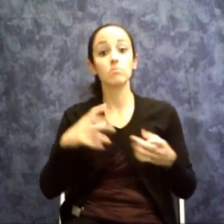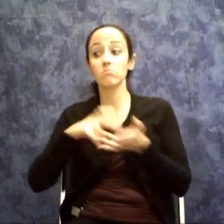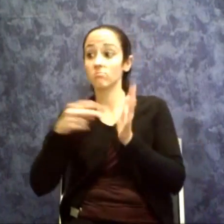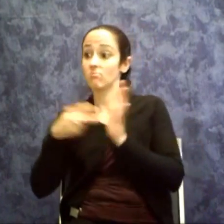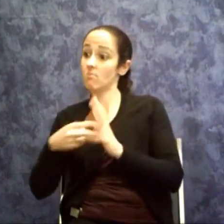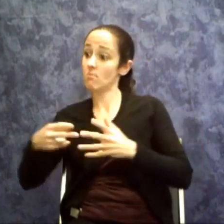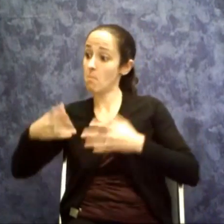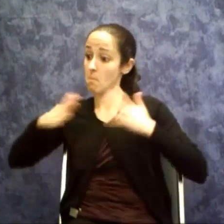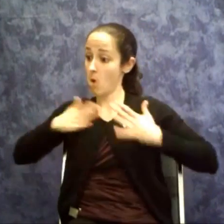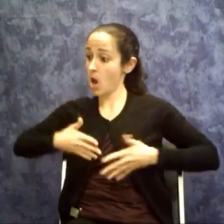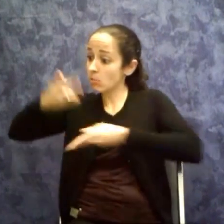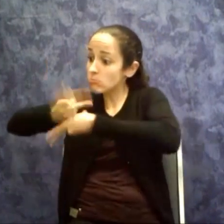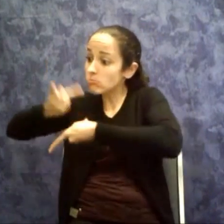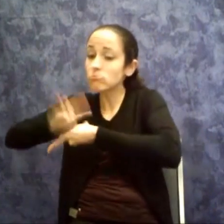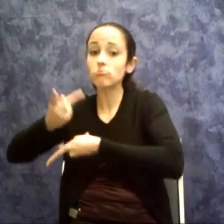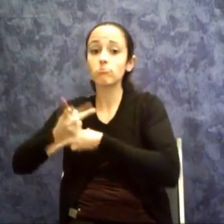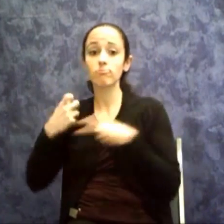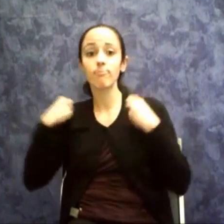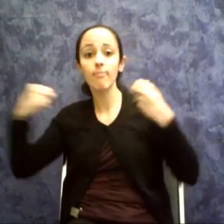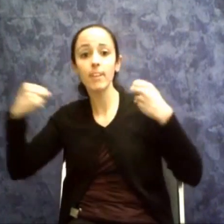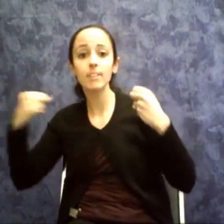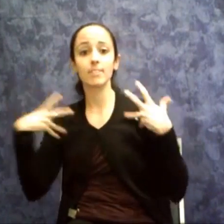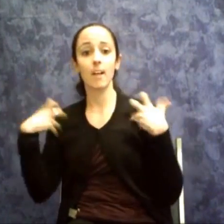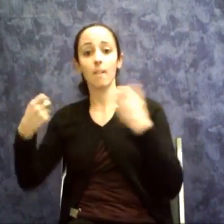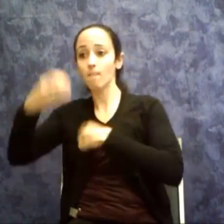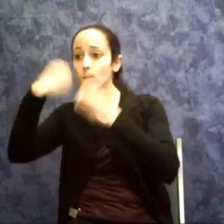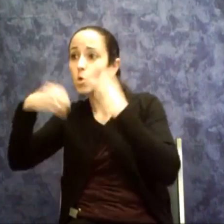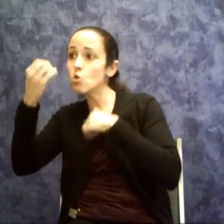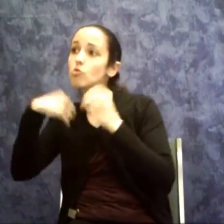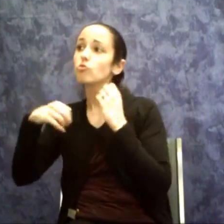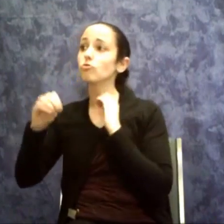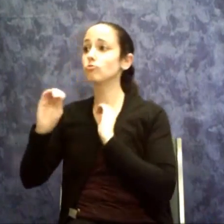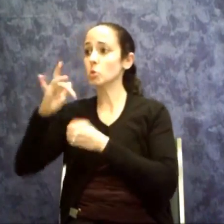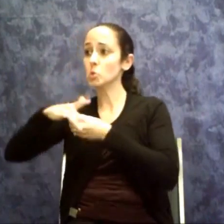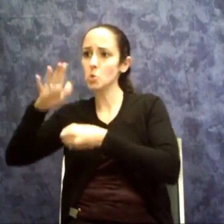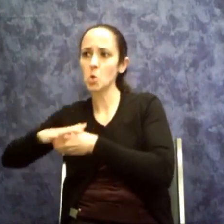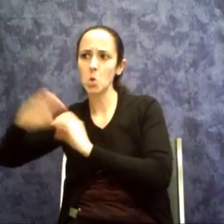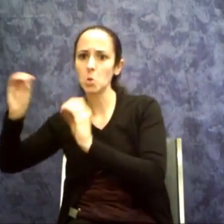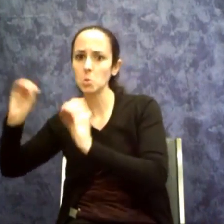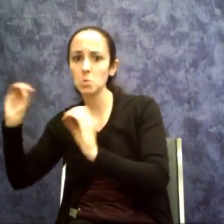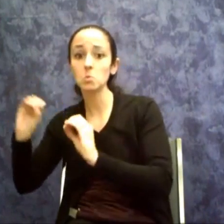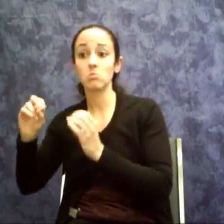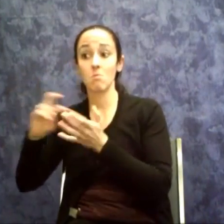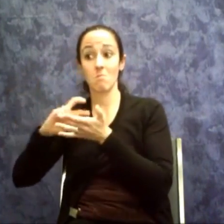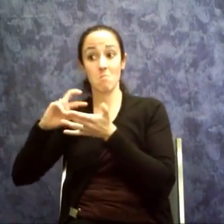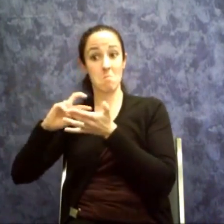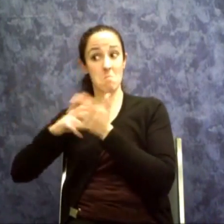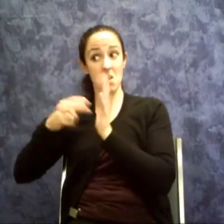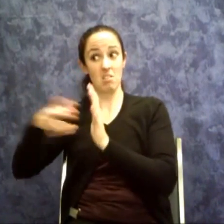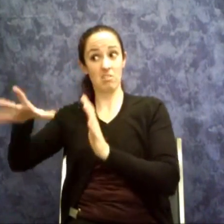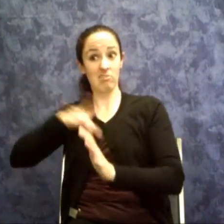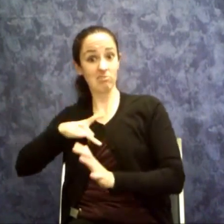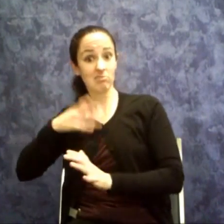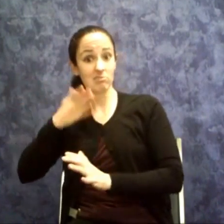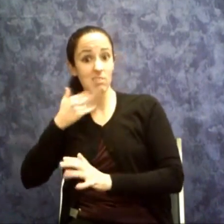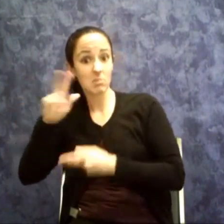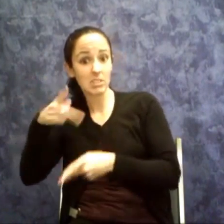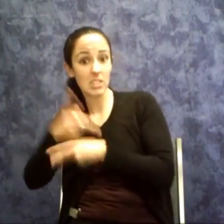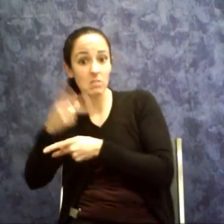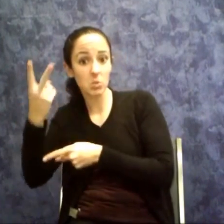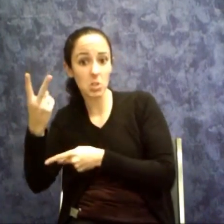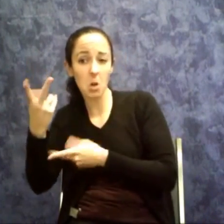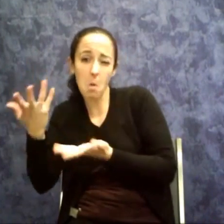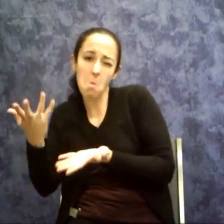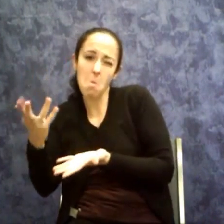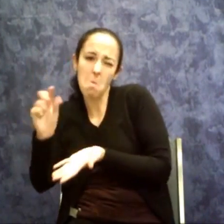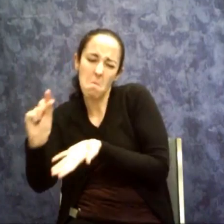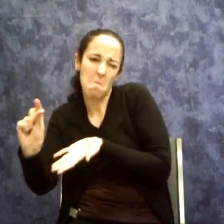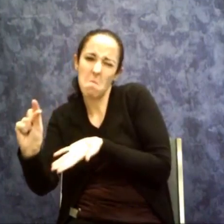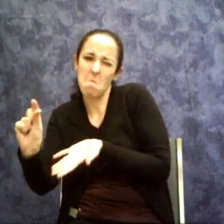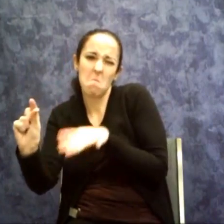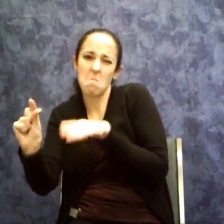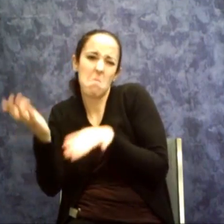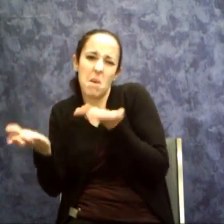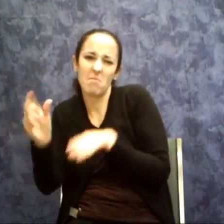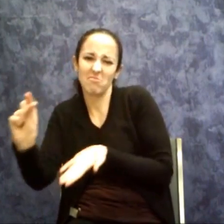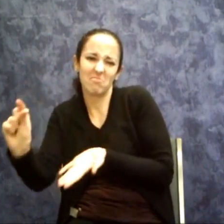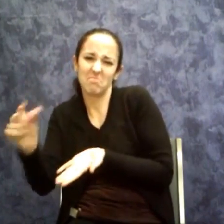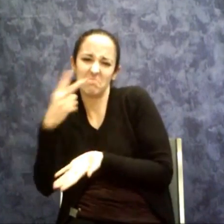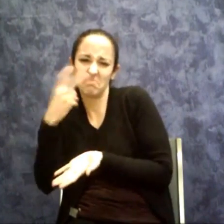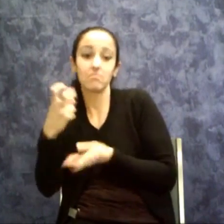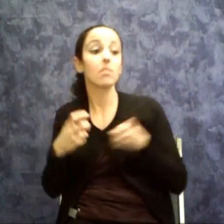If you take care of your body, through exercise and eating healthy foods, and not drinking soda, the risk of type II diabetes is very low.